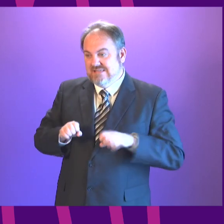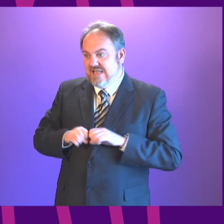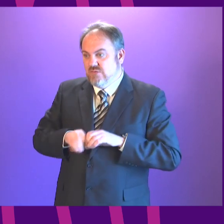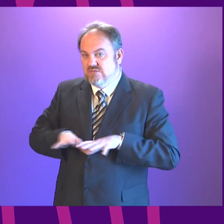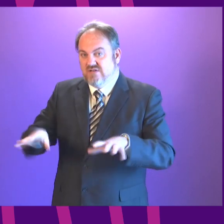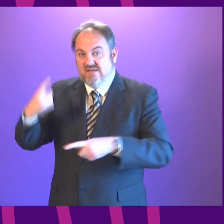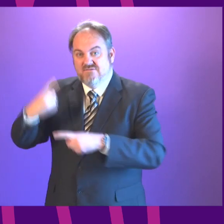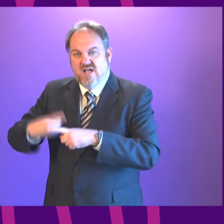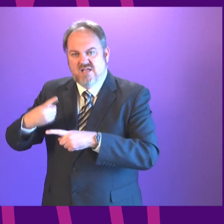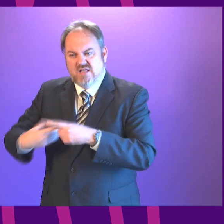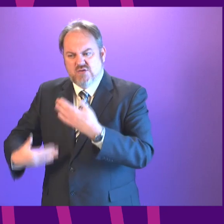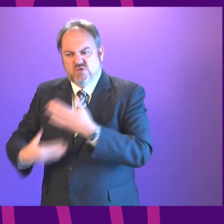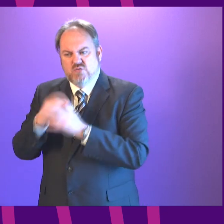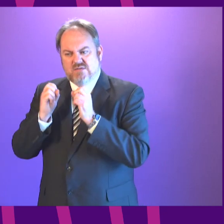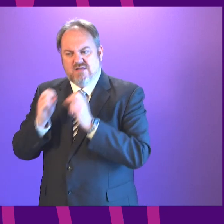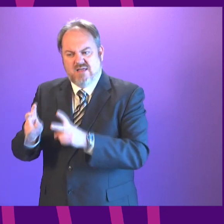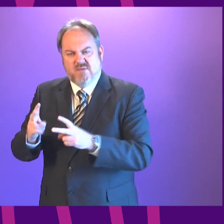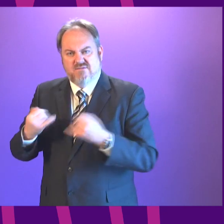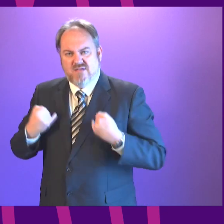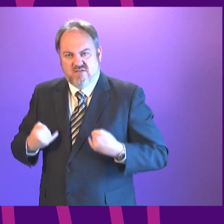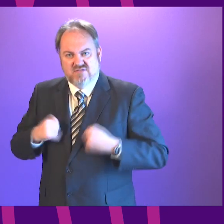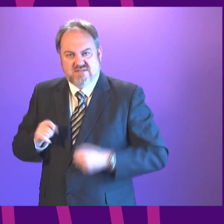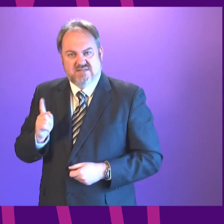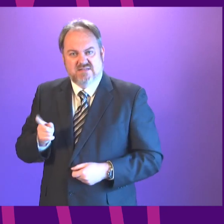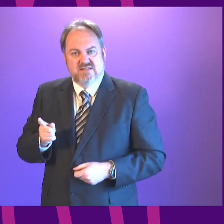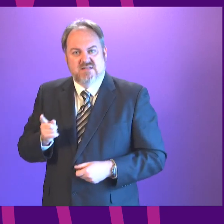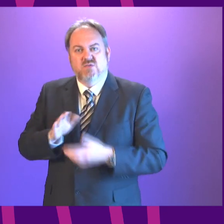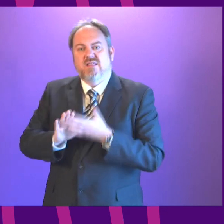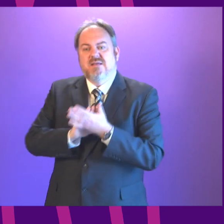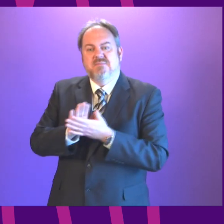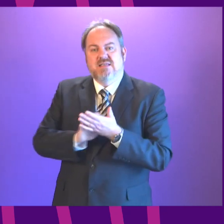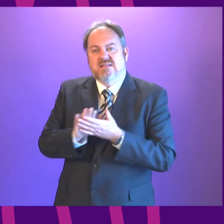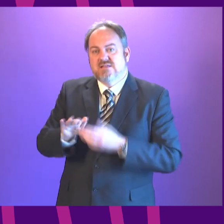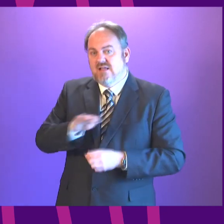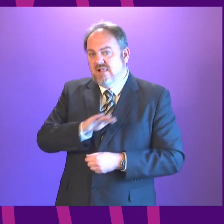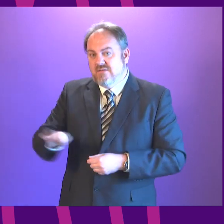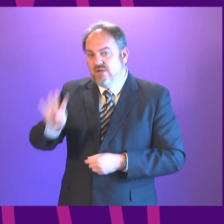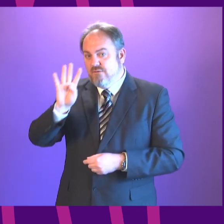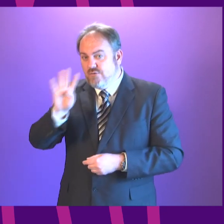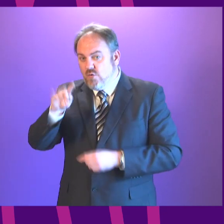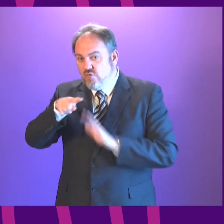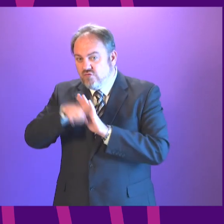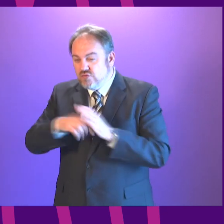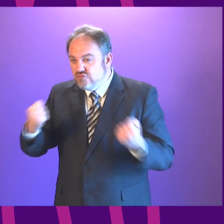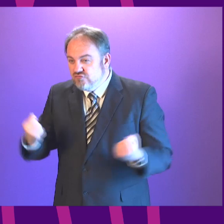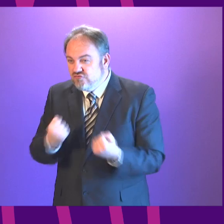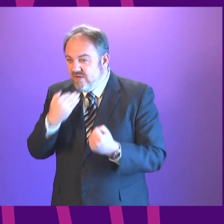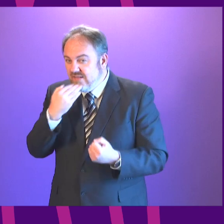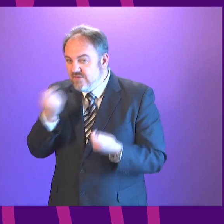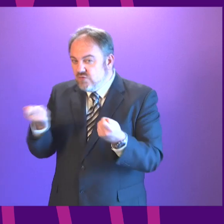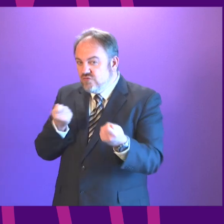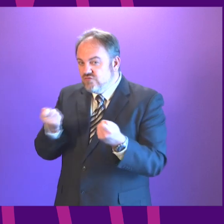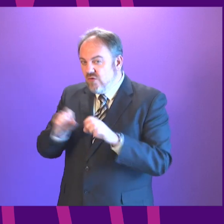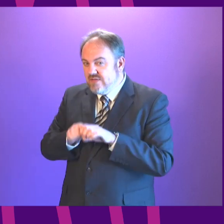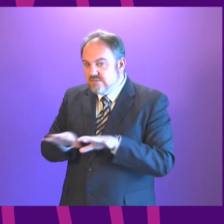did in March, so we need to consider whether the current level 4 restrictions will be sufficient to suppress it in the weeks ahead.